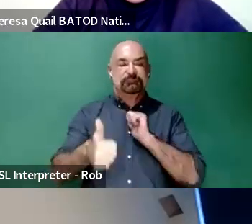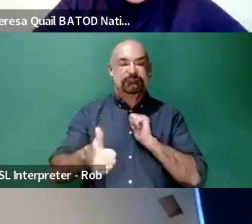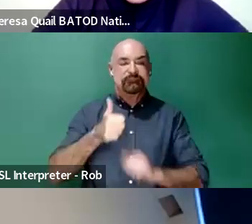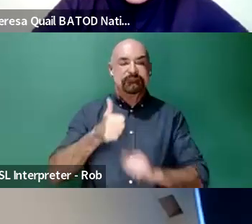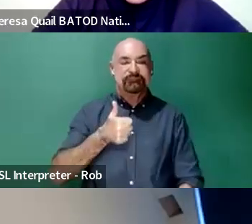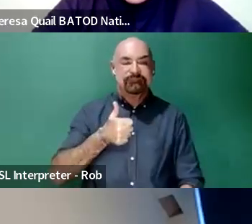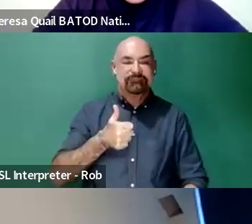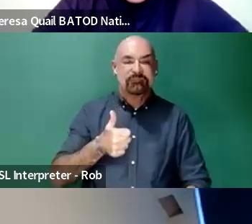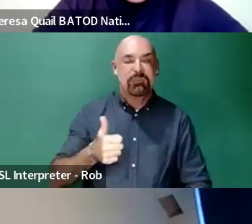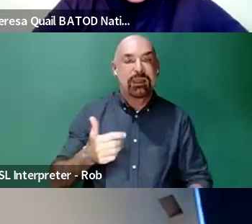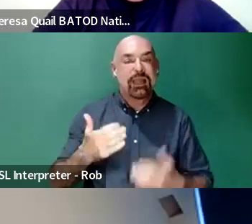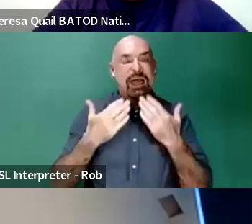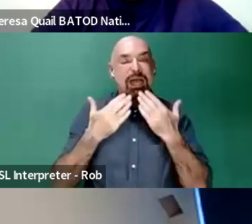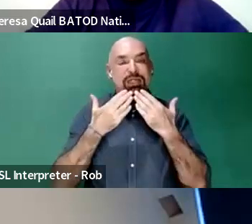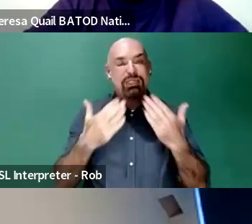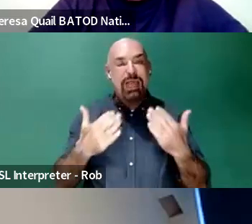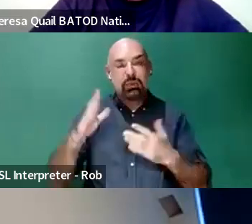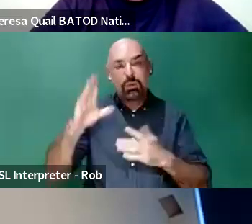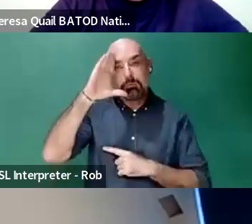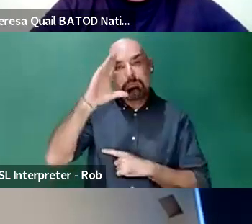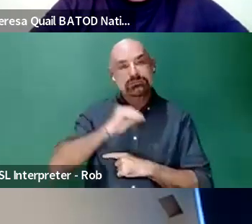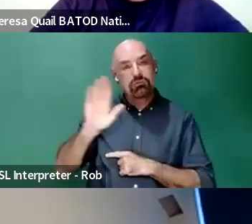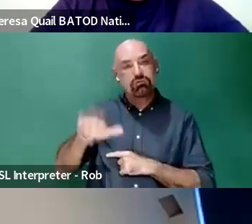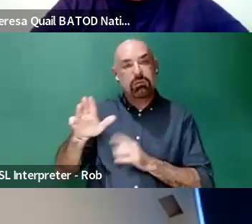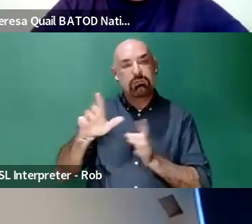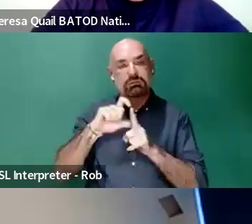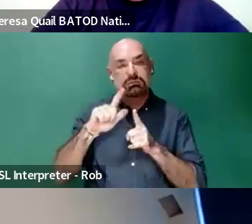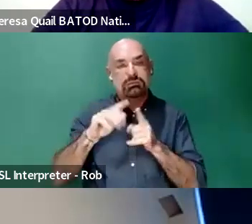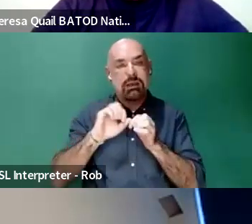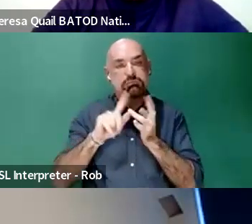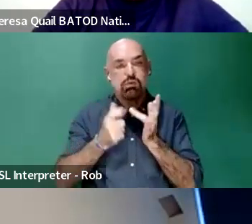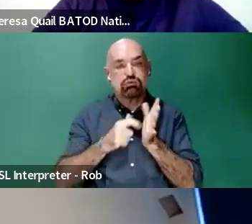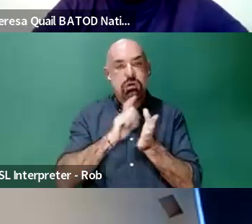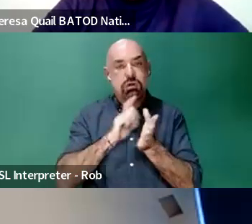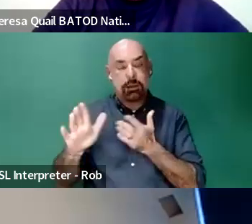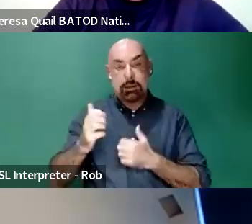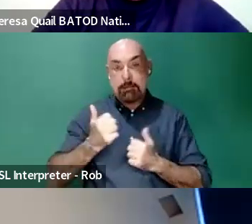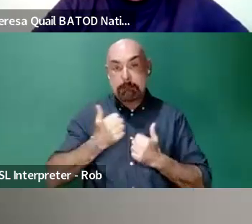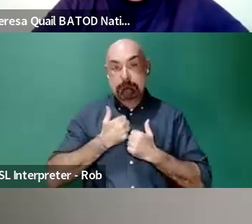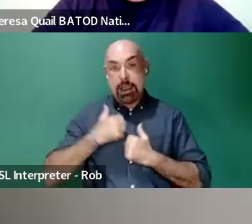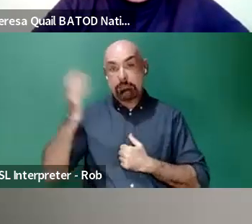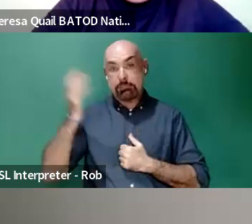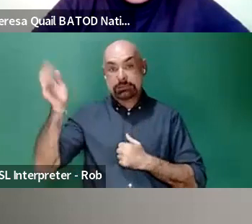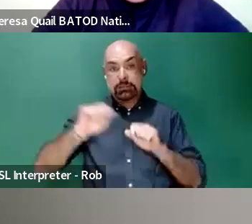That was a message from Deborah. I'm just going to get my presentation up now. Just give us a second.